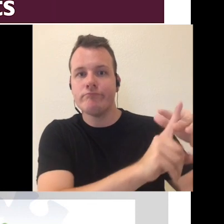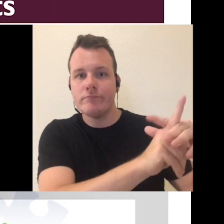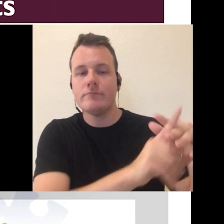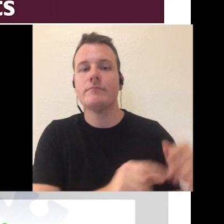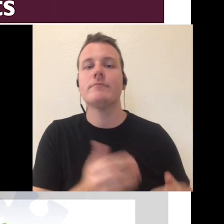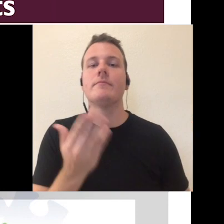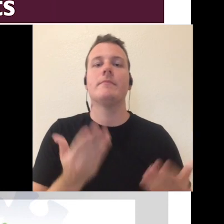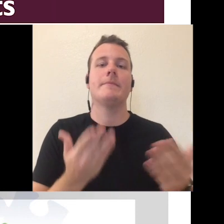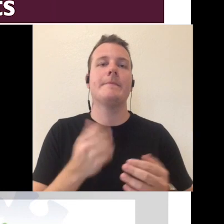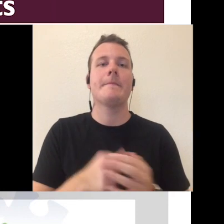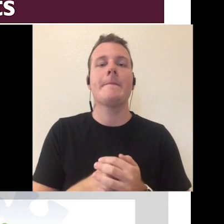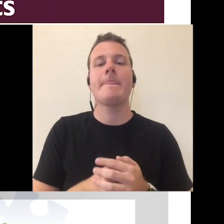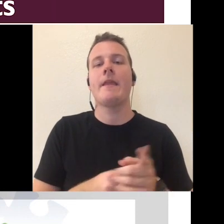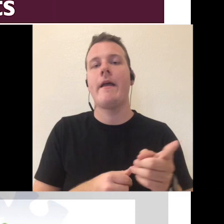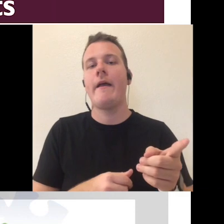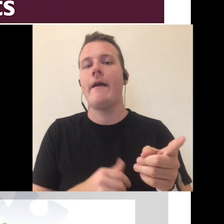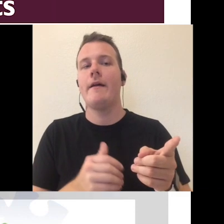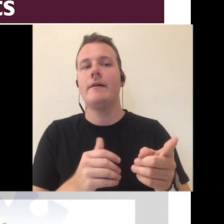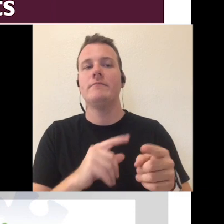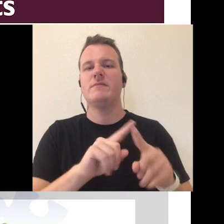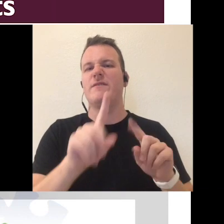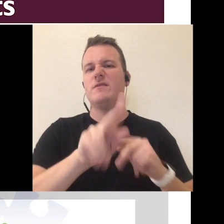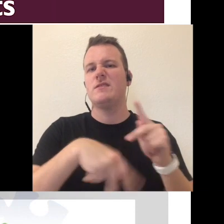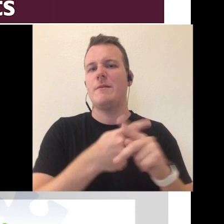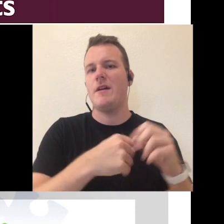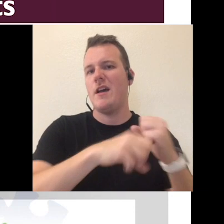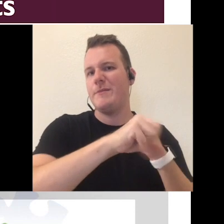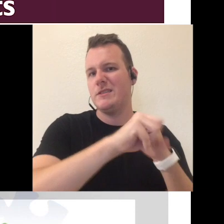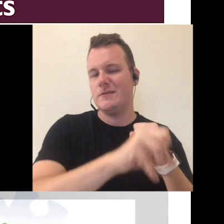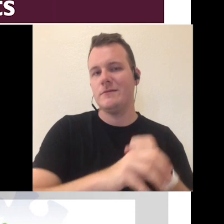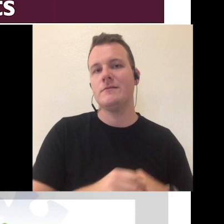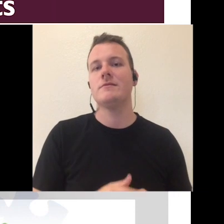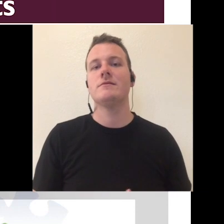marketplace. Maybe somebody's doing different kinds of advertising, maybe